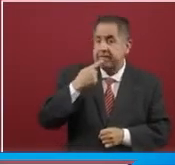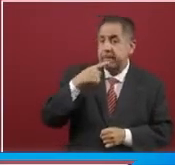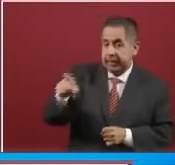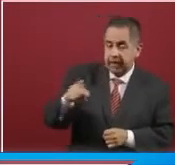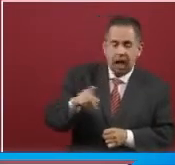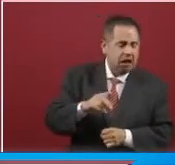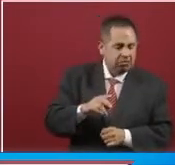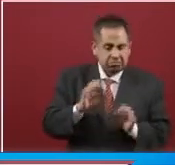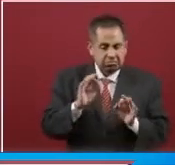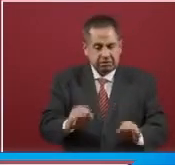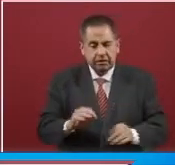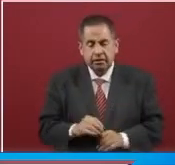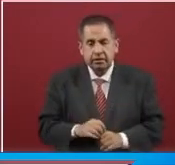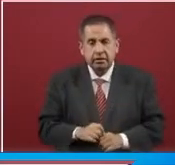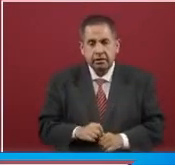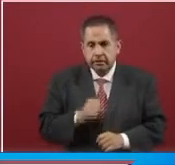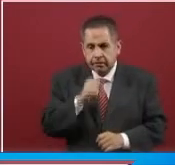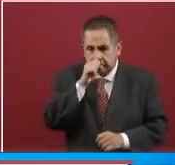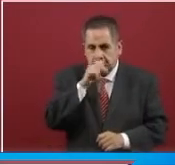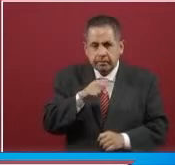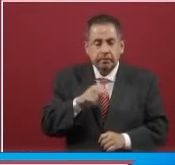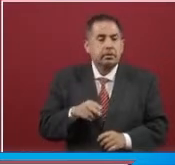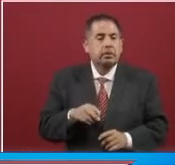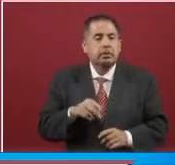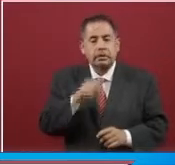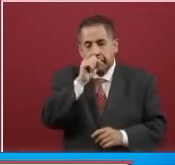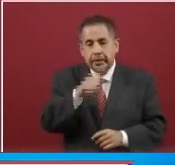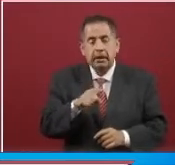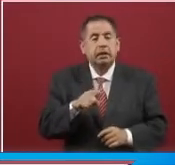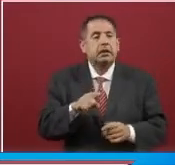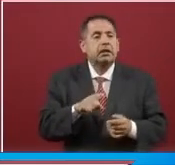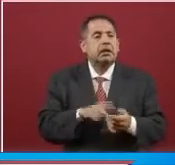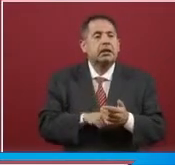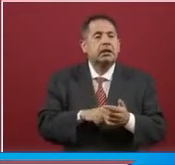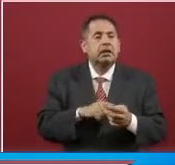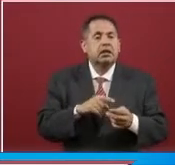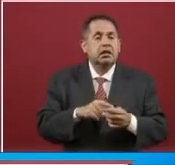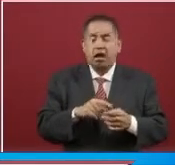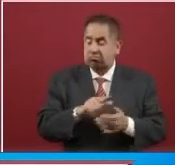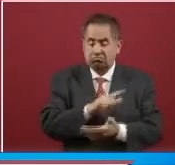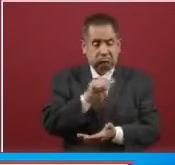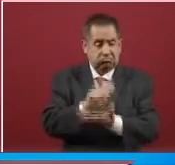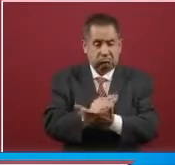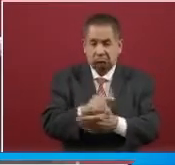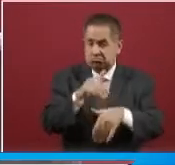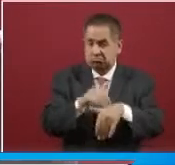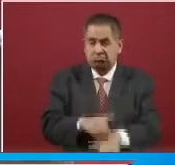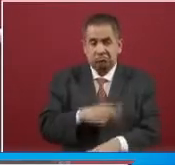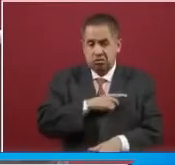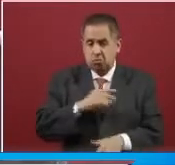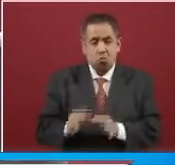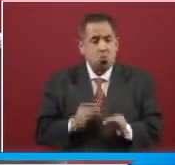President Andres Manuel Lopez Obrador celebrates justice and is a clear sign of the new times that are experienced in Mexico